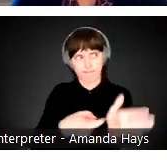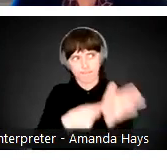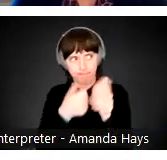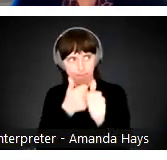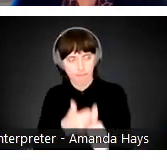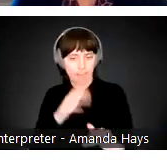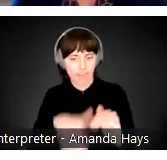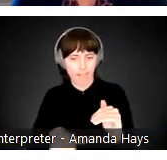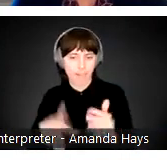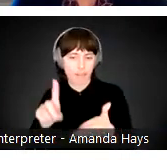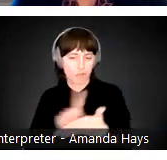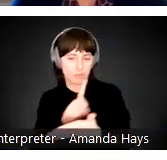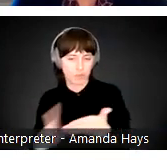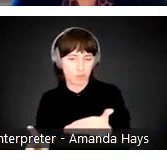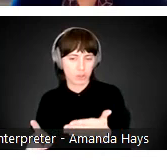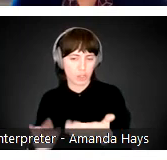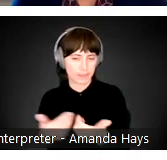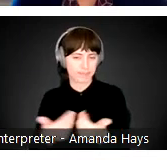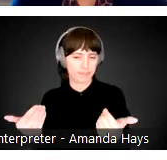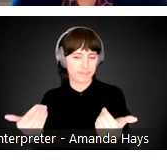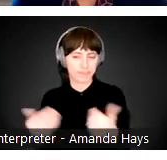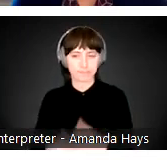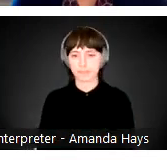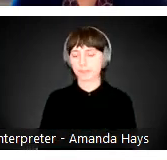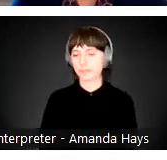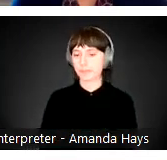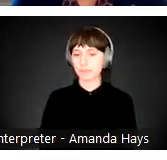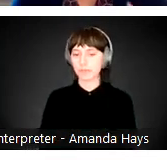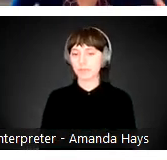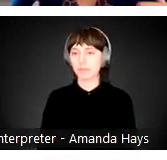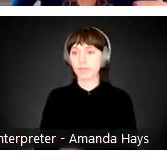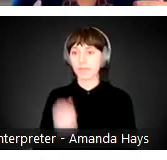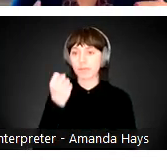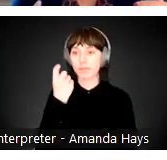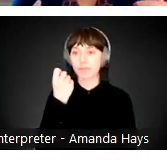information, and frankly more physicians